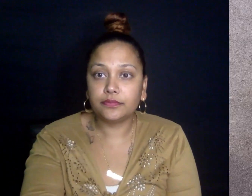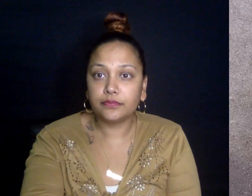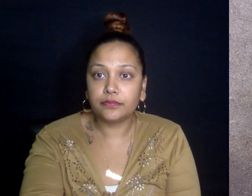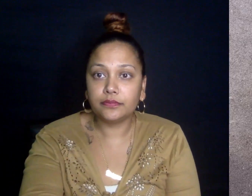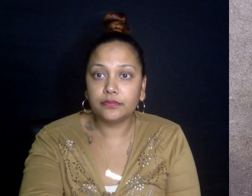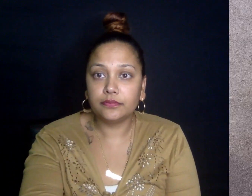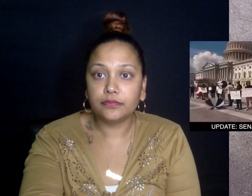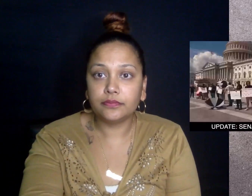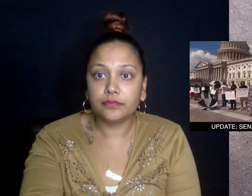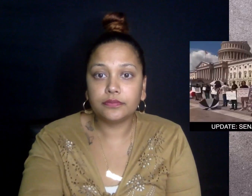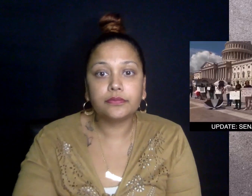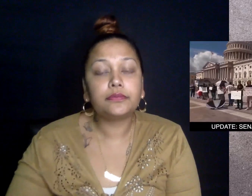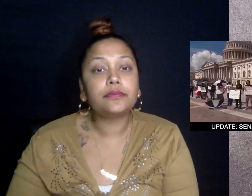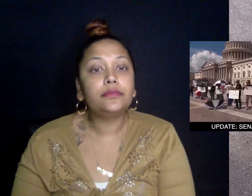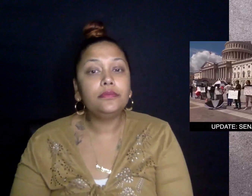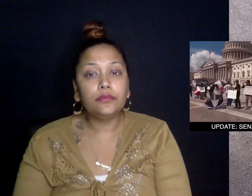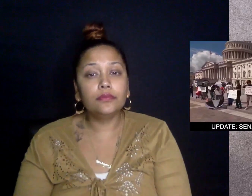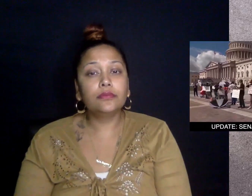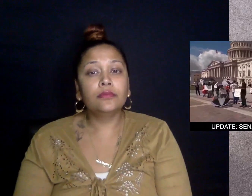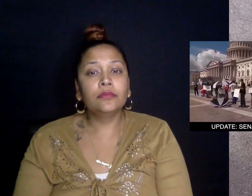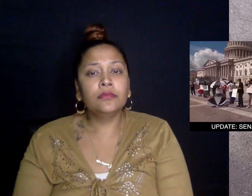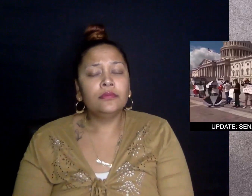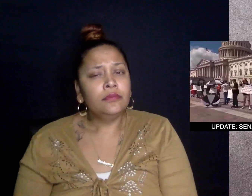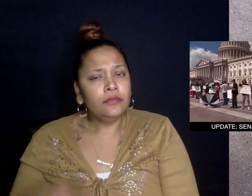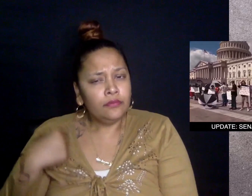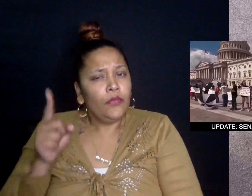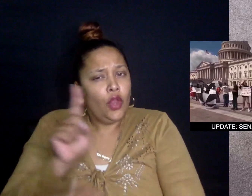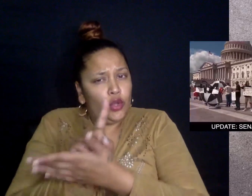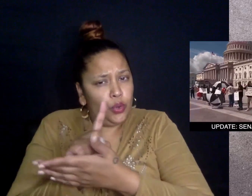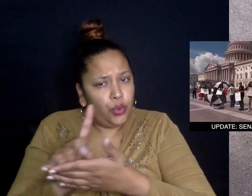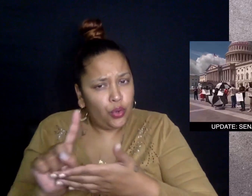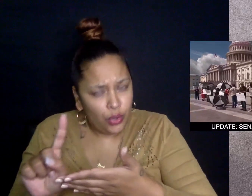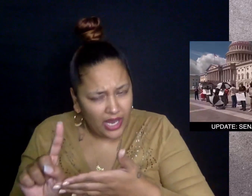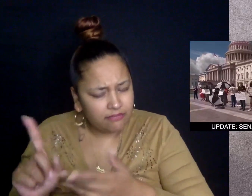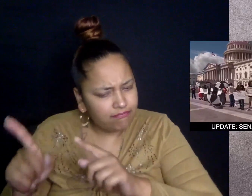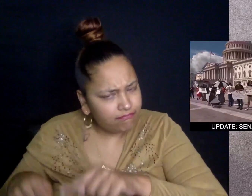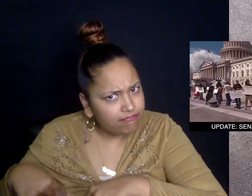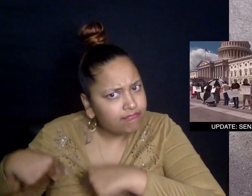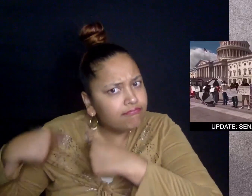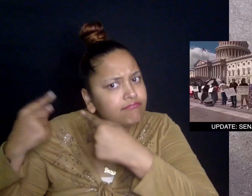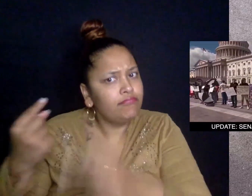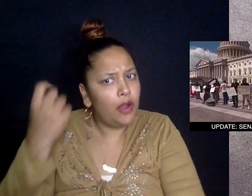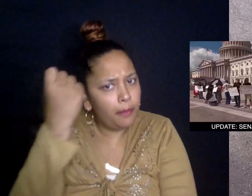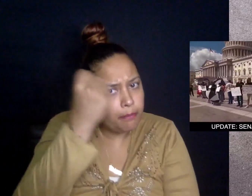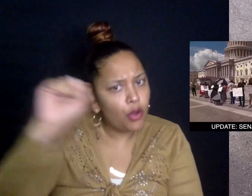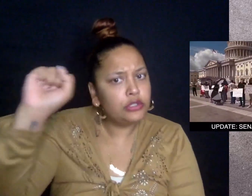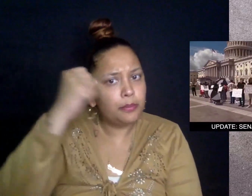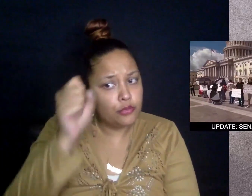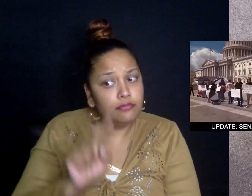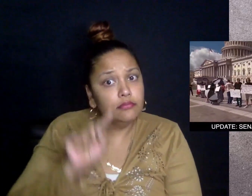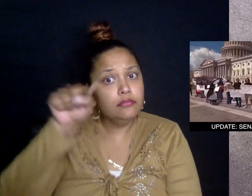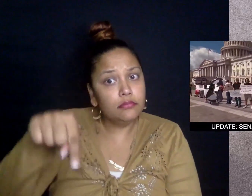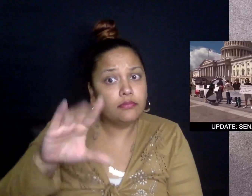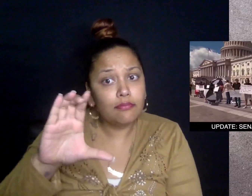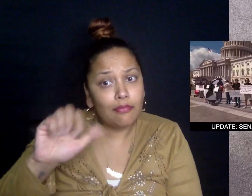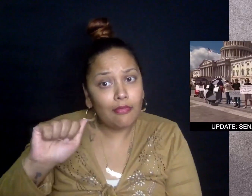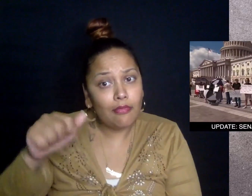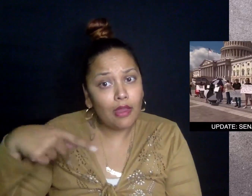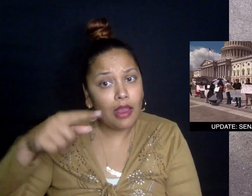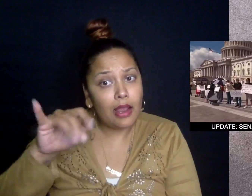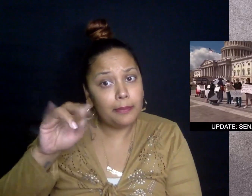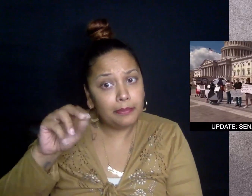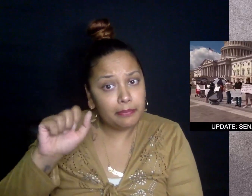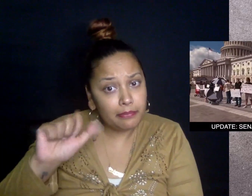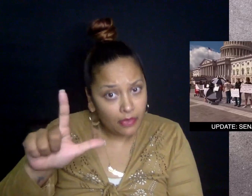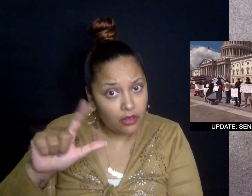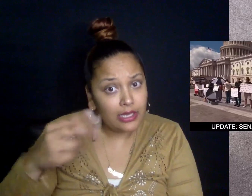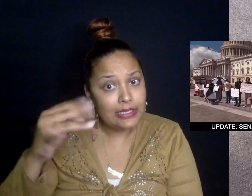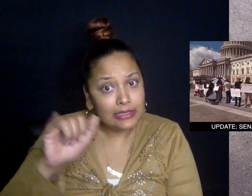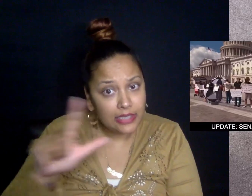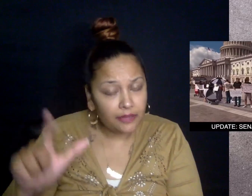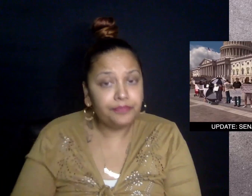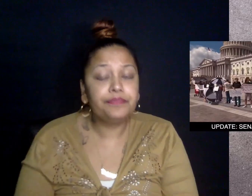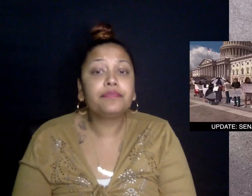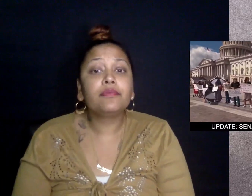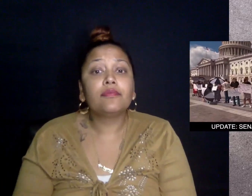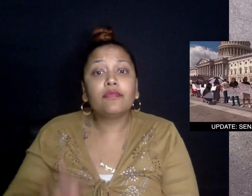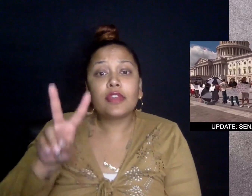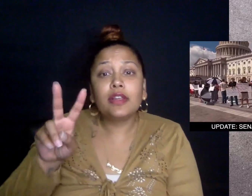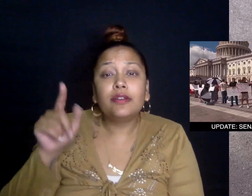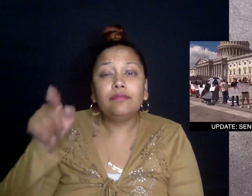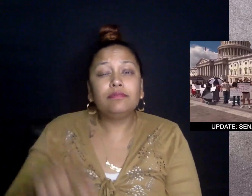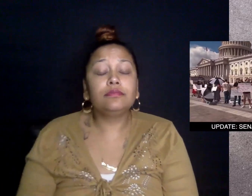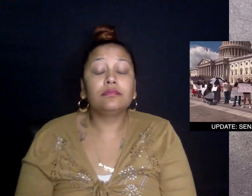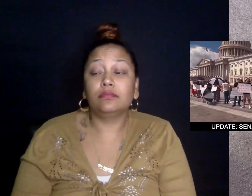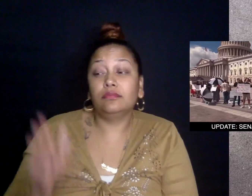efforts for a week there have been protests on Capitol